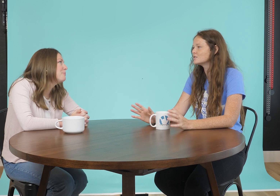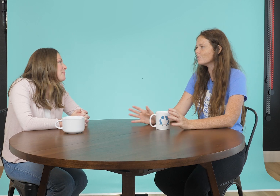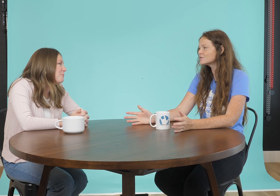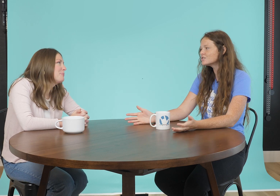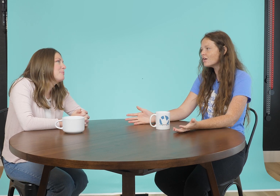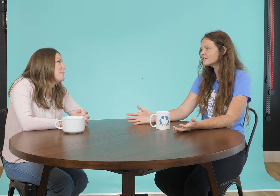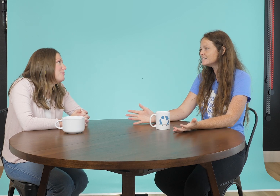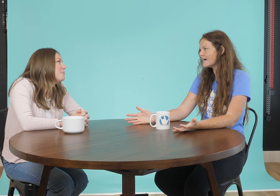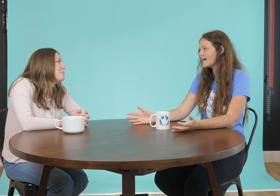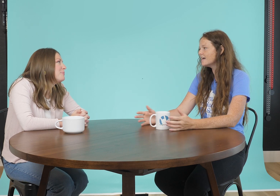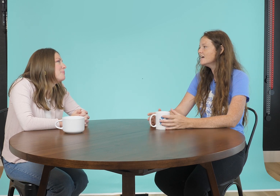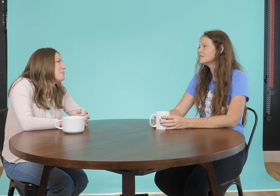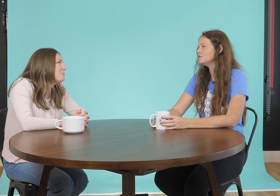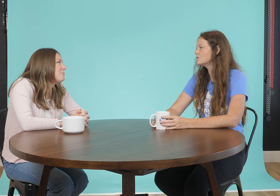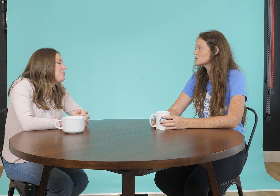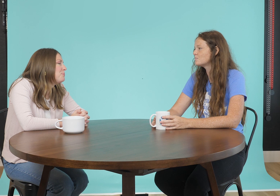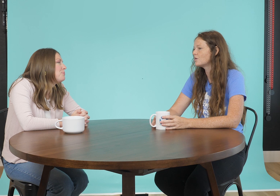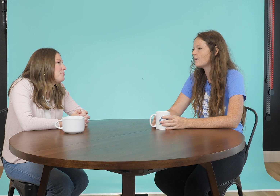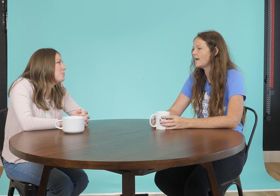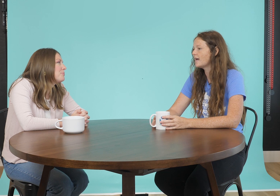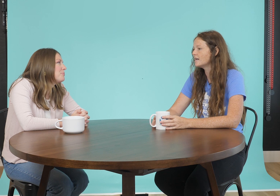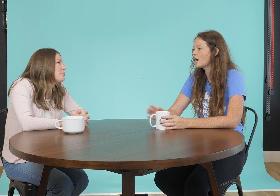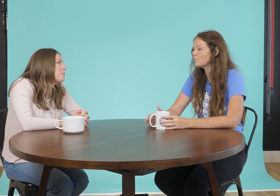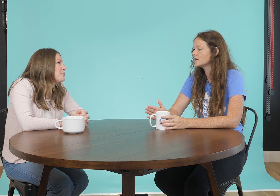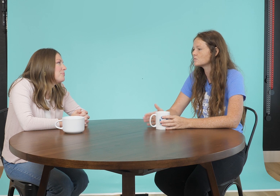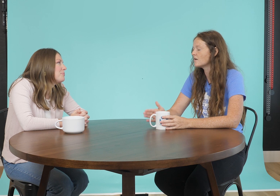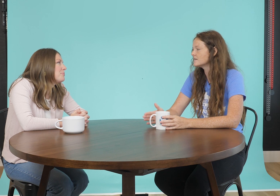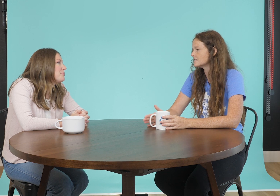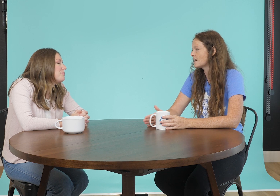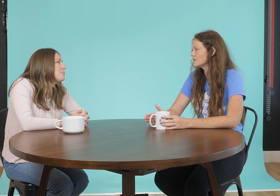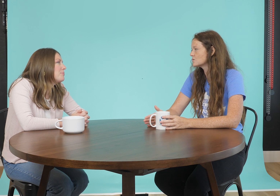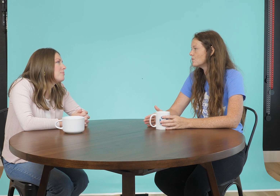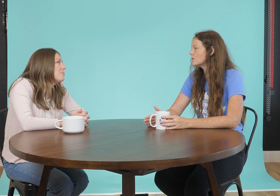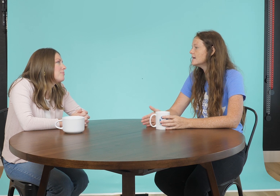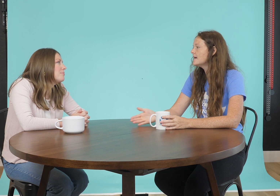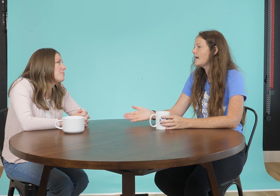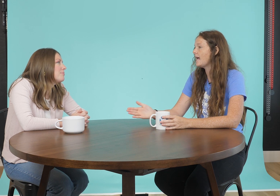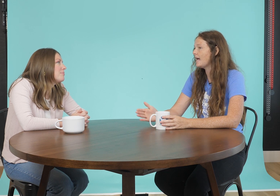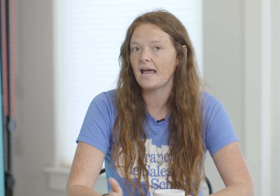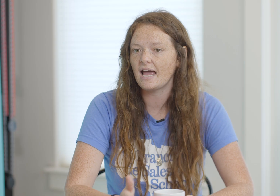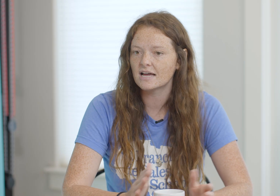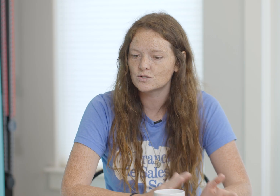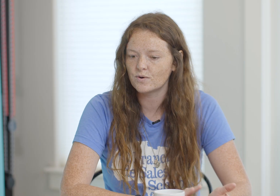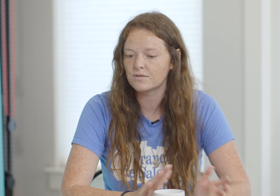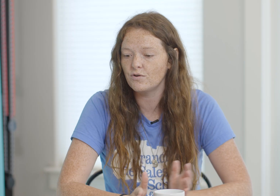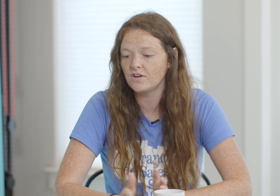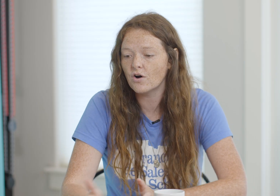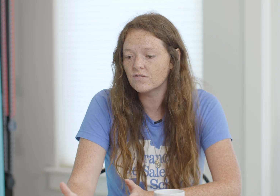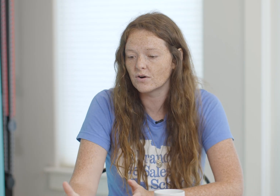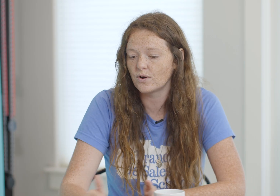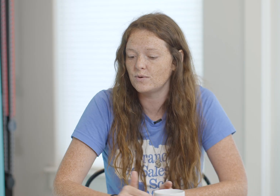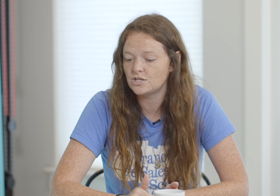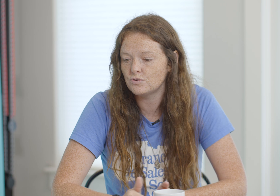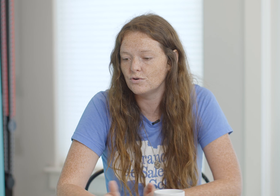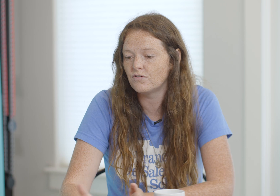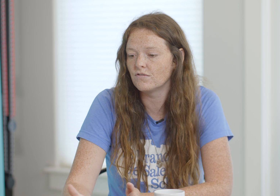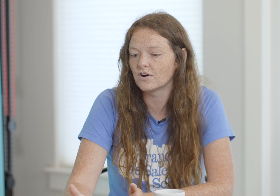It's almost a dollar a day that you could just put away and help us run this entire school. And with moving over, when we do move over